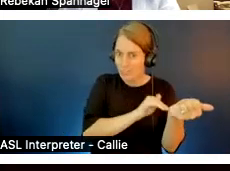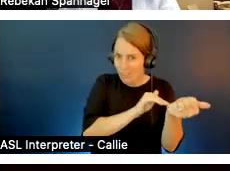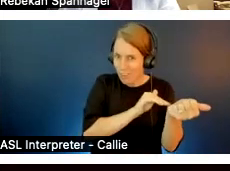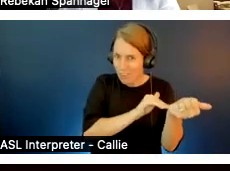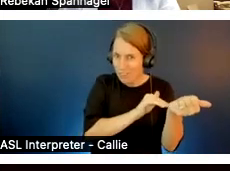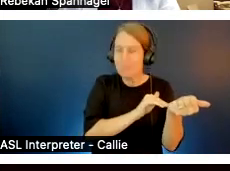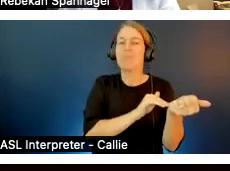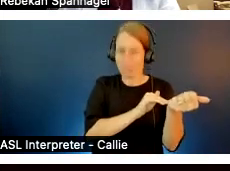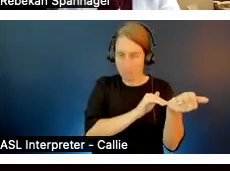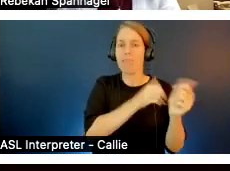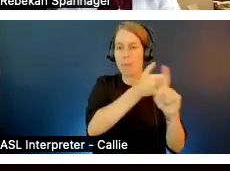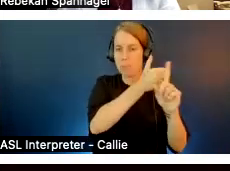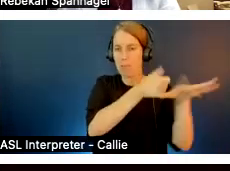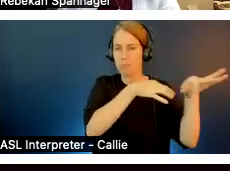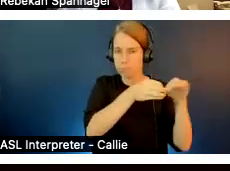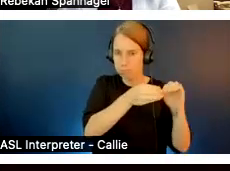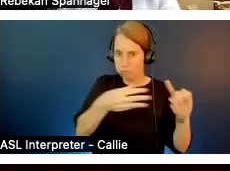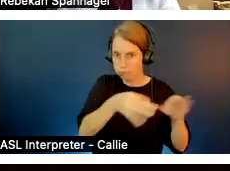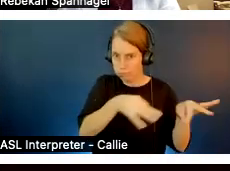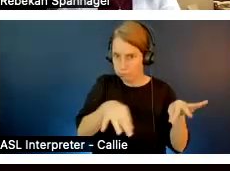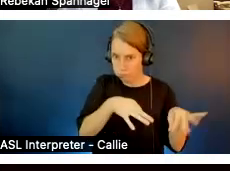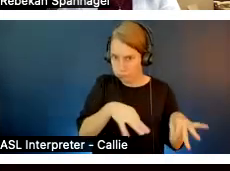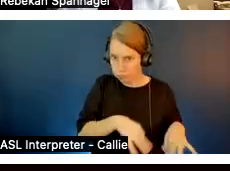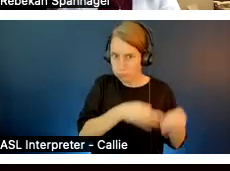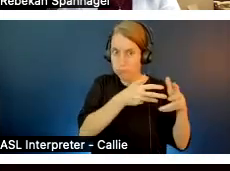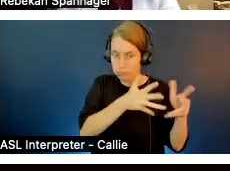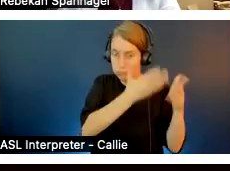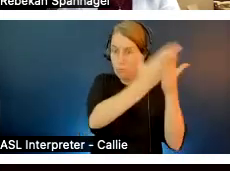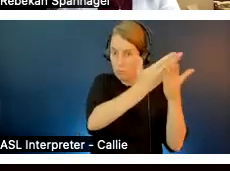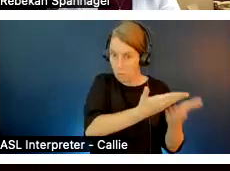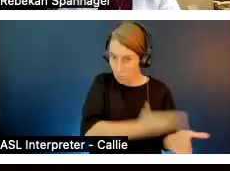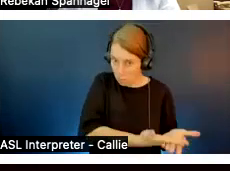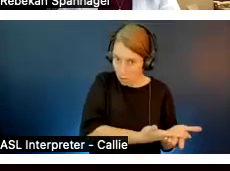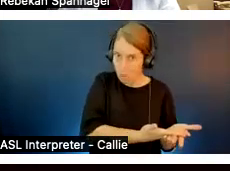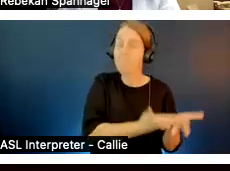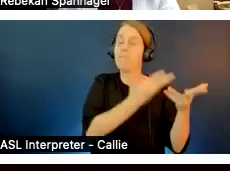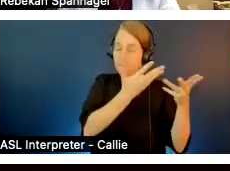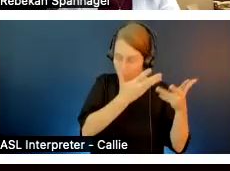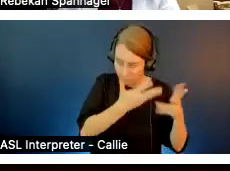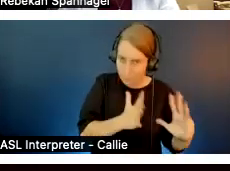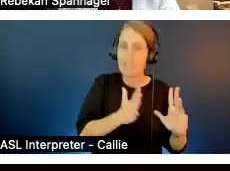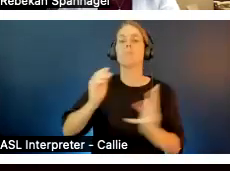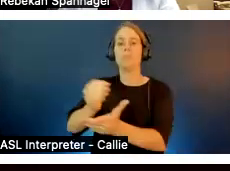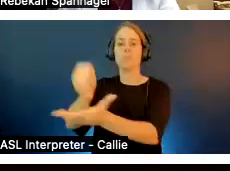so in other words you go to the doctor you get not only the diagnosis of your condition but you also